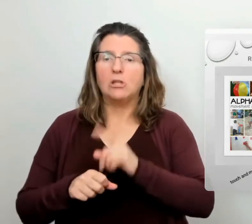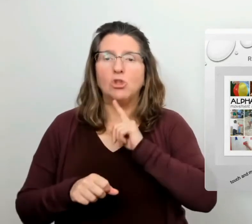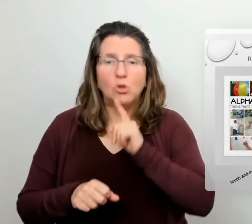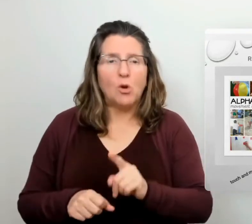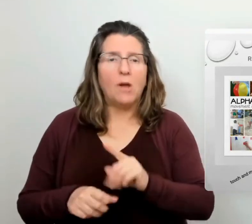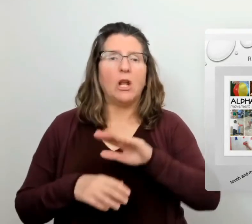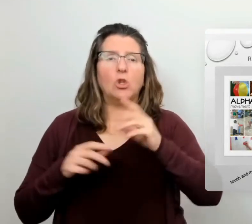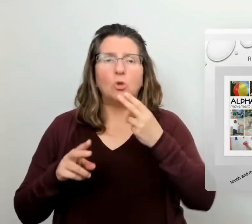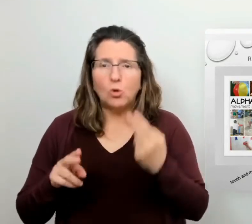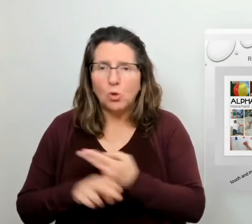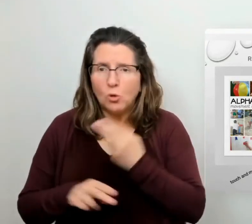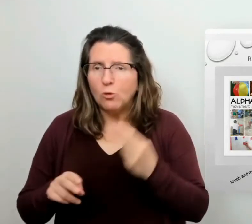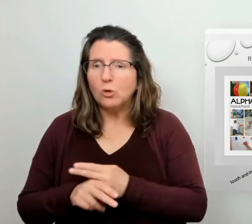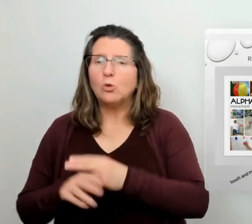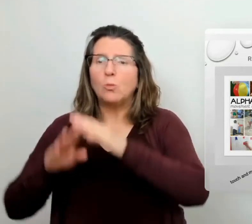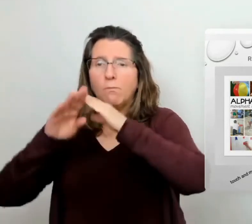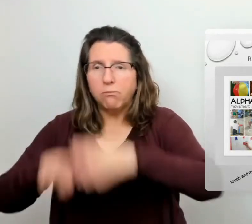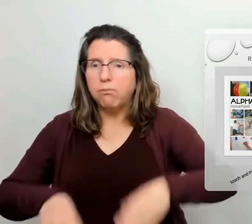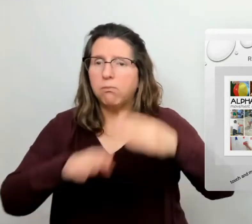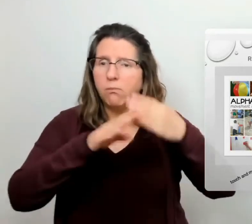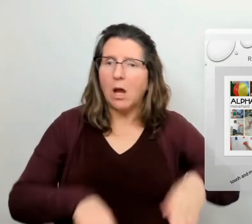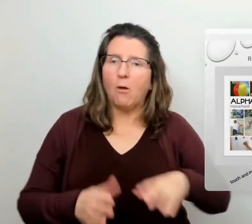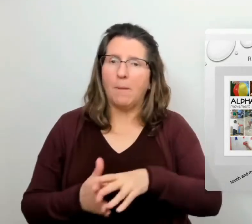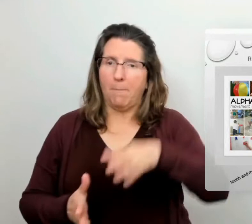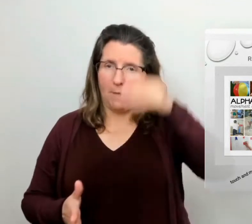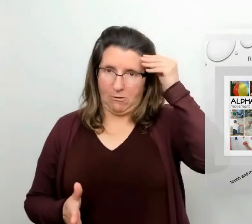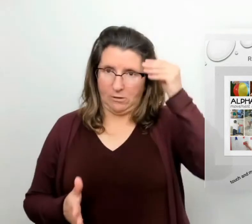Consider how to eliminate barriers to learning.